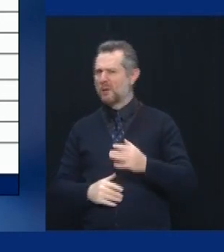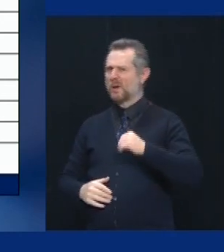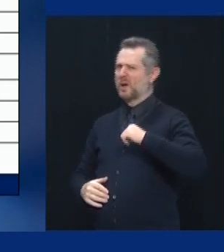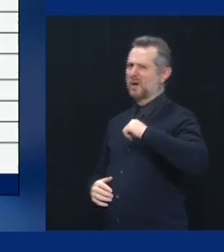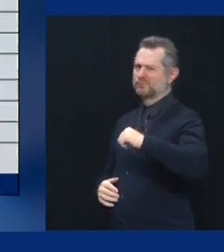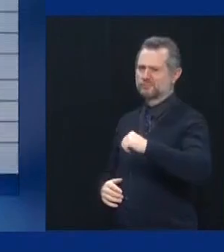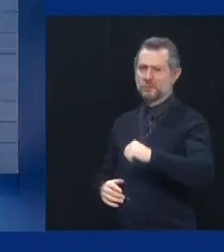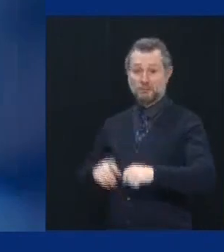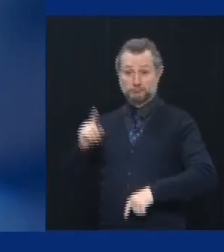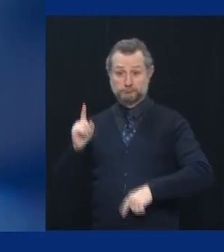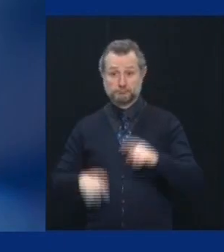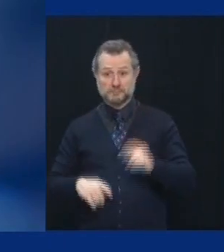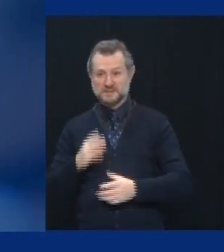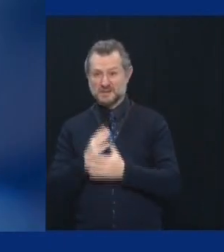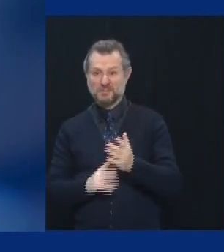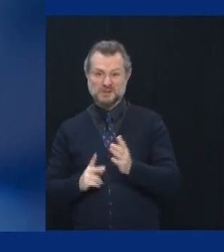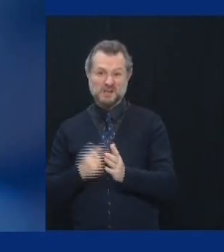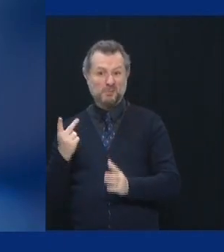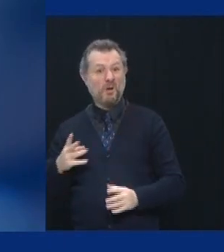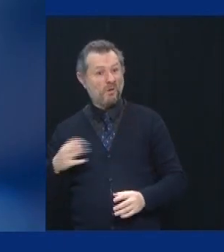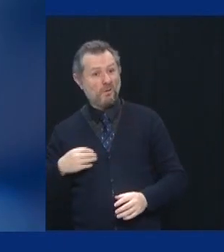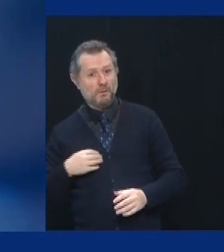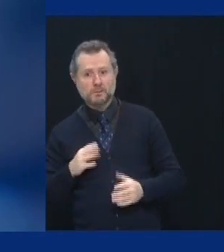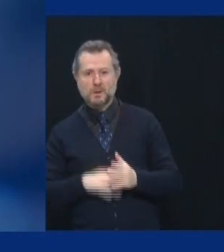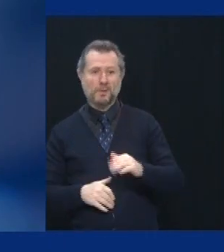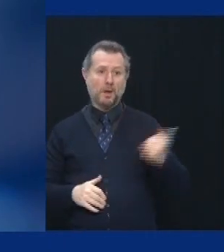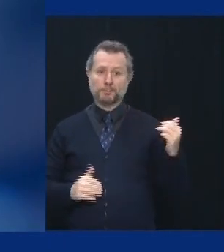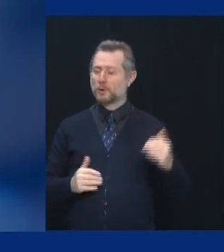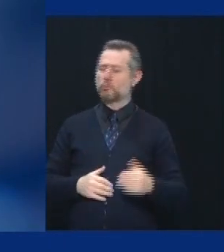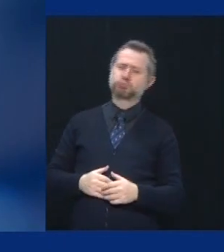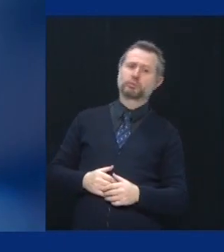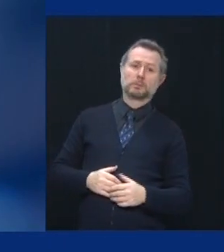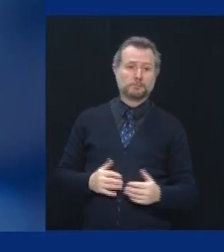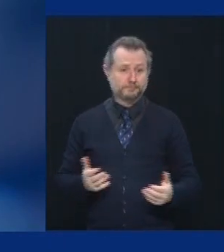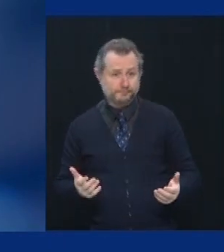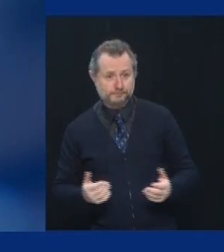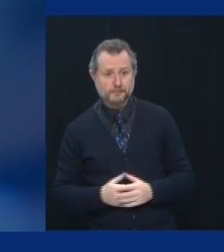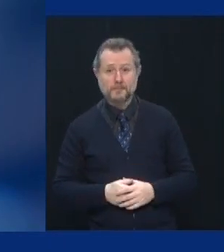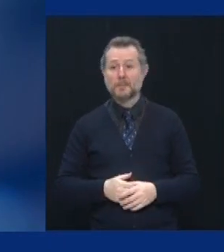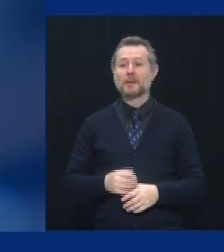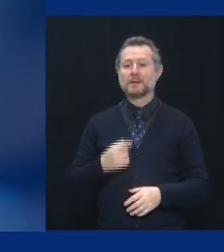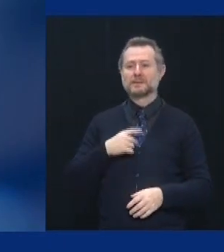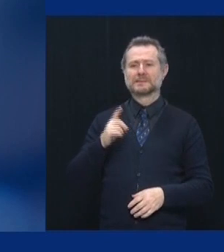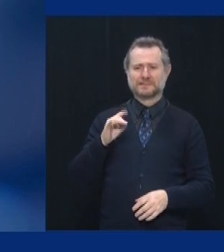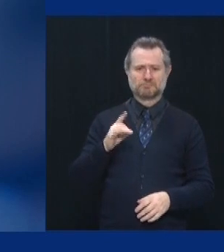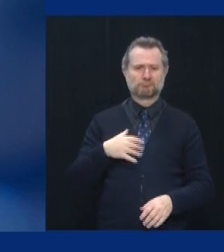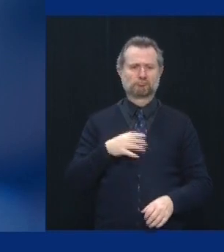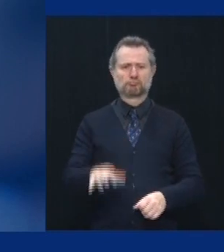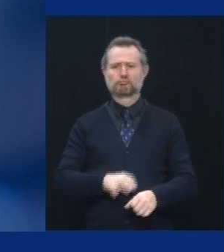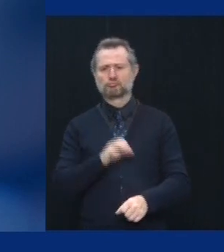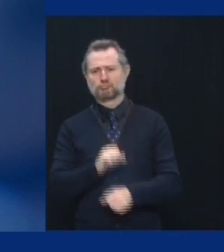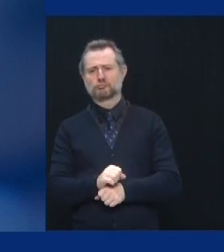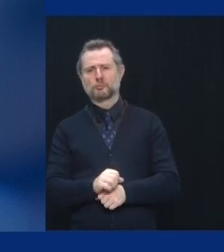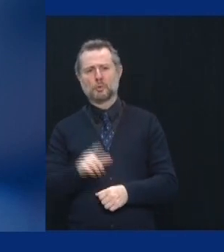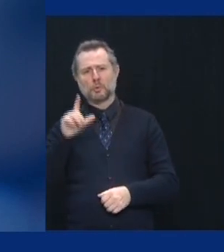BEEN WAITING TO BE VACCINATED. AND SOMETIMES, THE DECLARATION RATE IN SOME FACILITIES IS DOUBLE WHAT IT IS IN OTHER